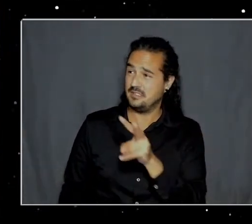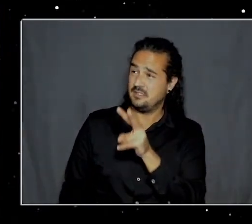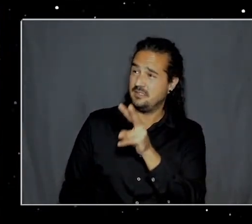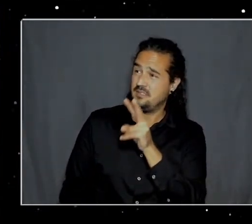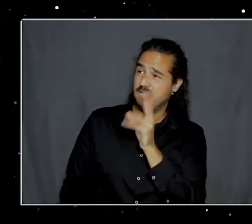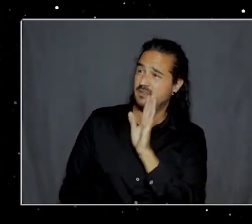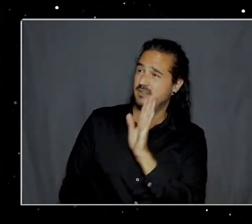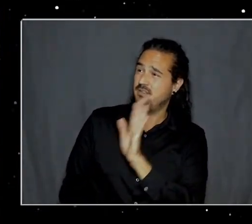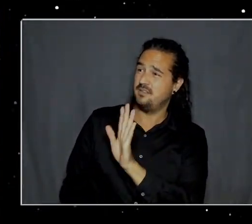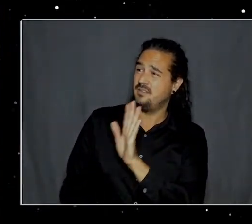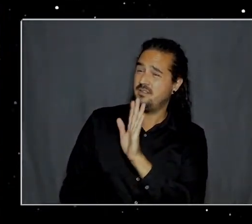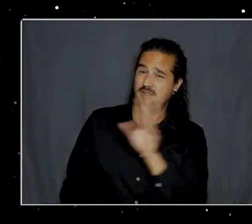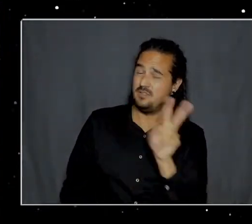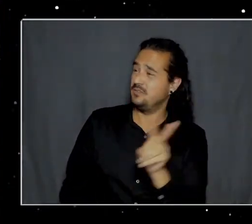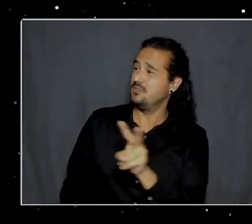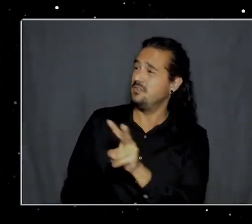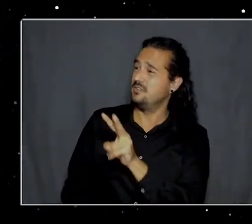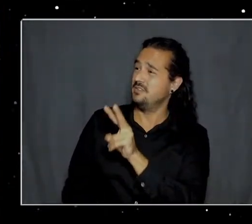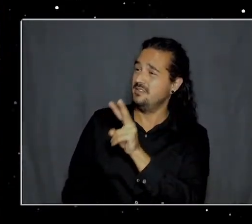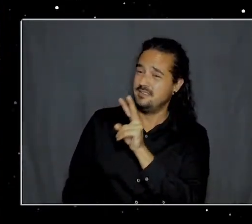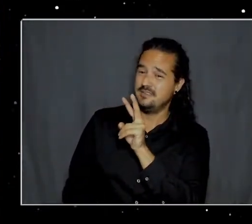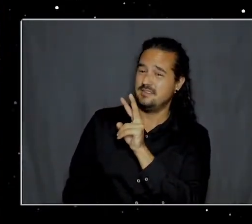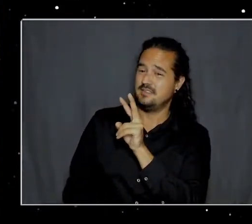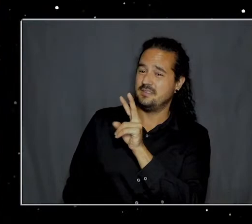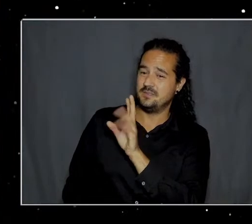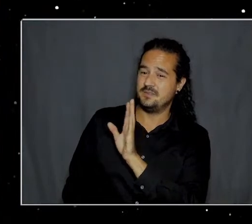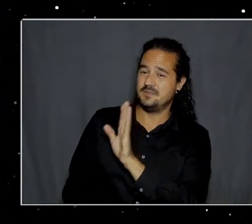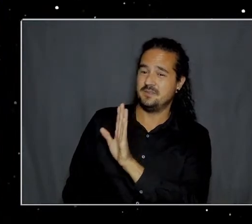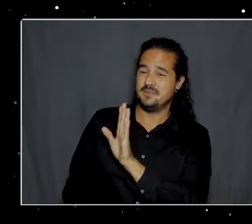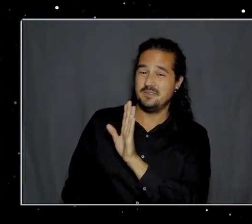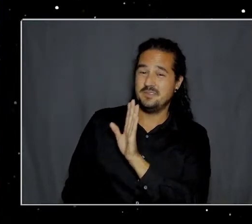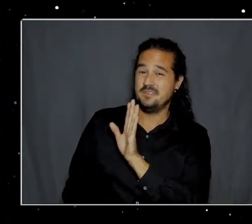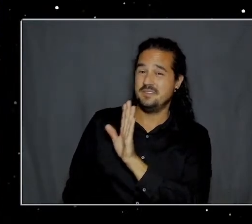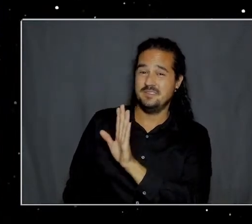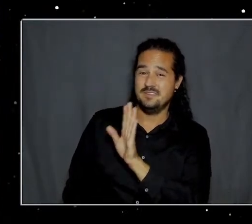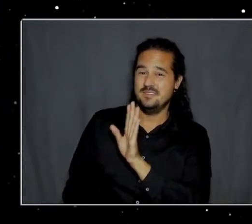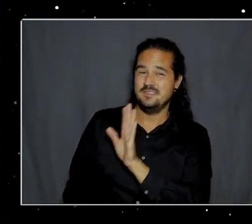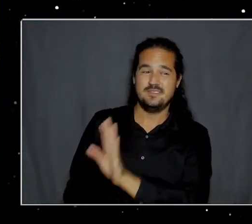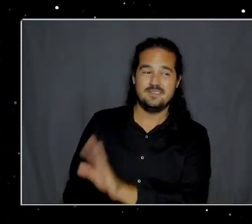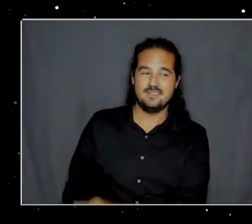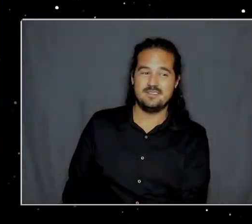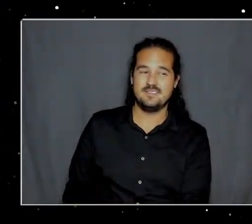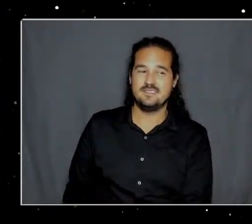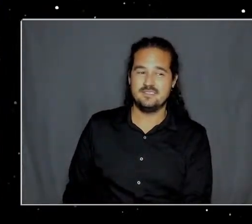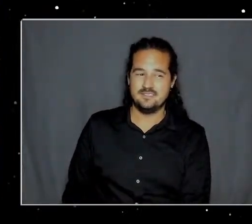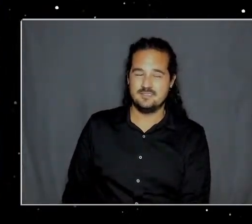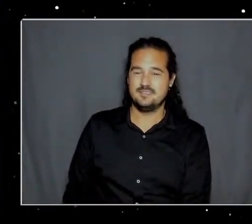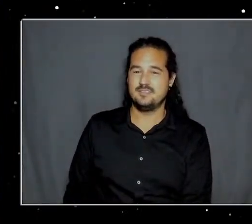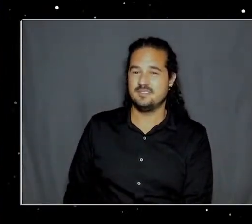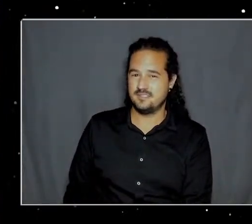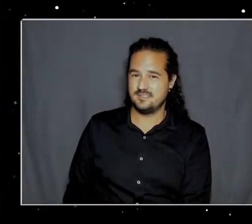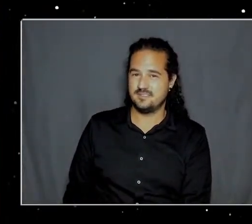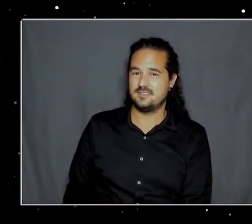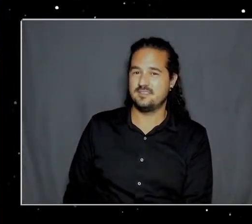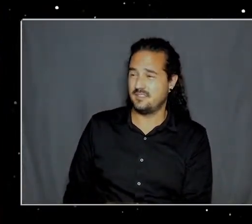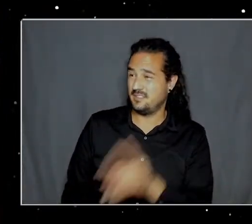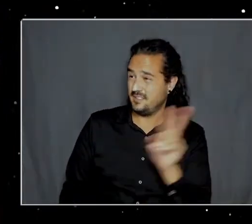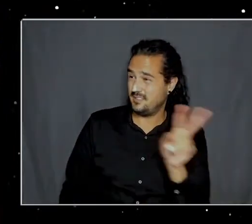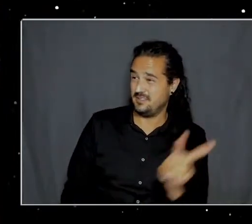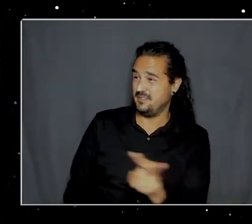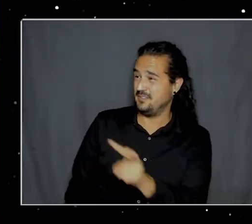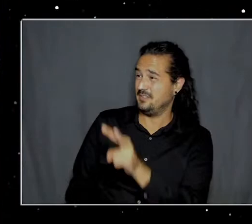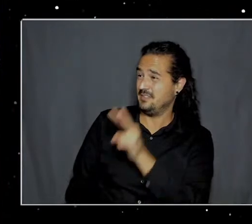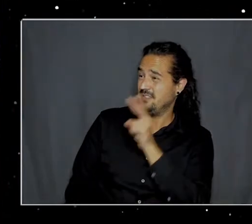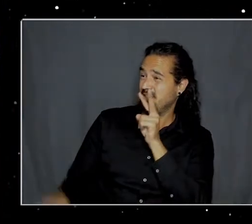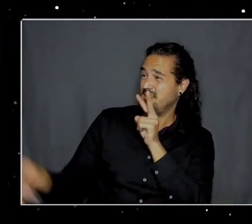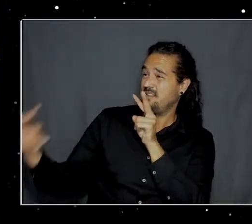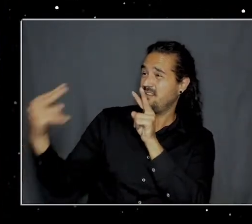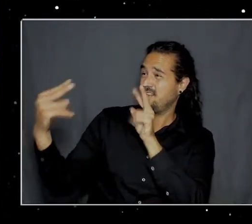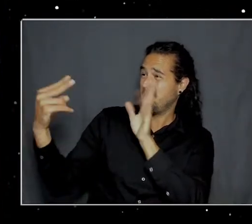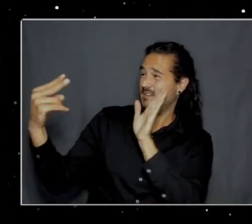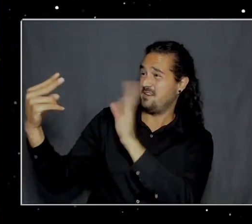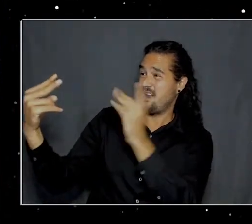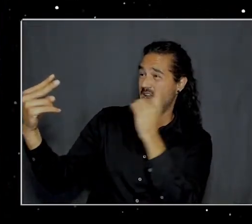LOOKIN' IN YOUR, LOOKIN' IN YOUR